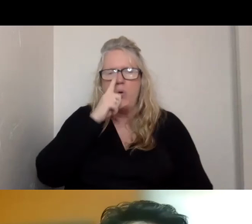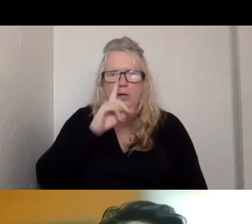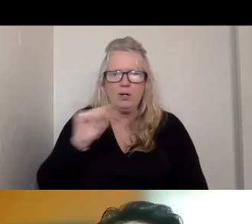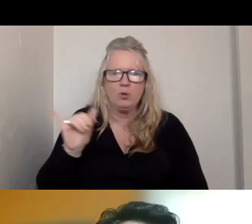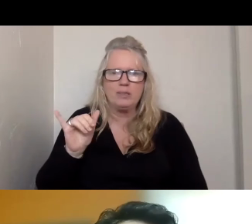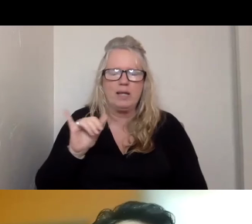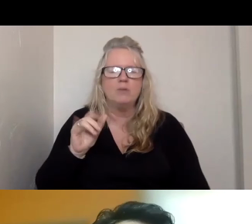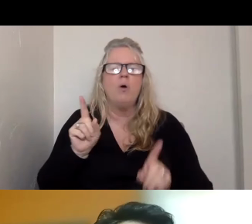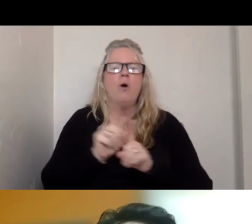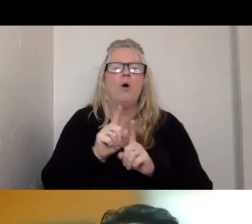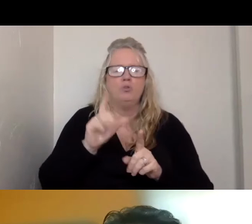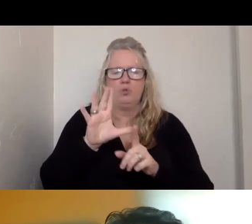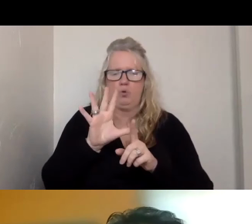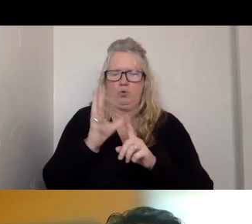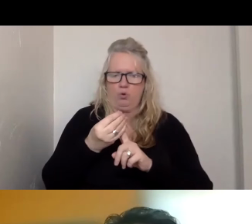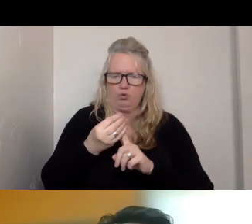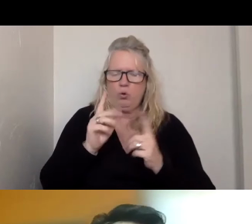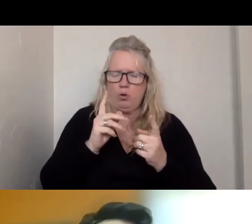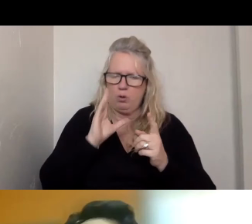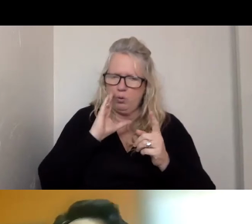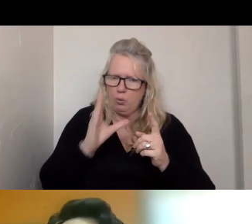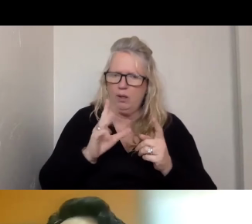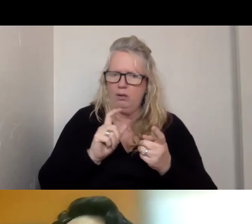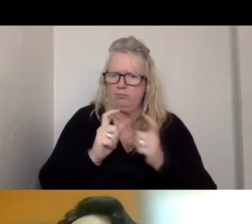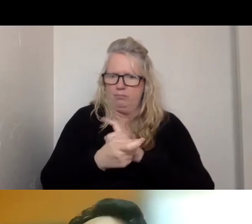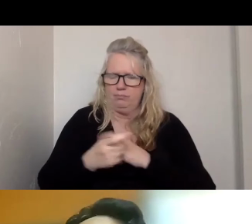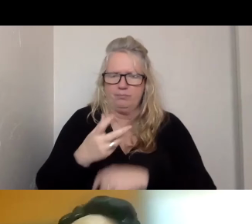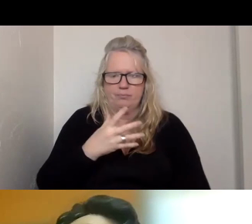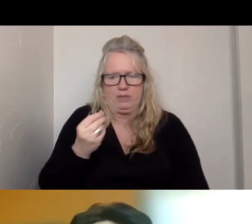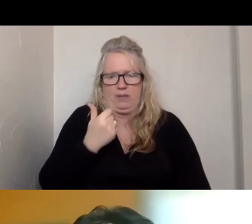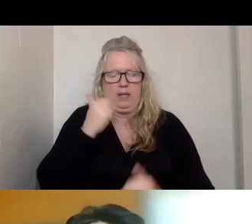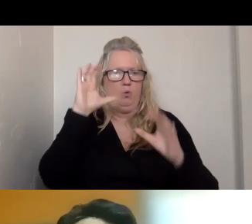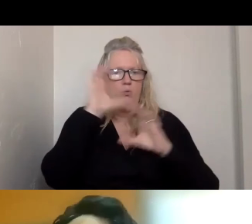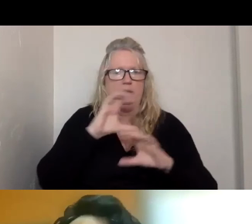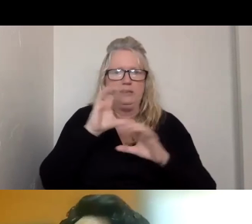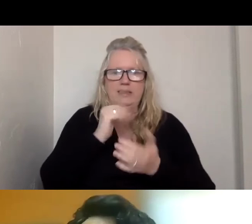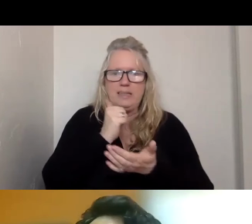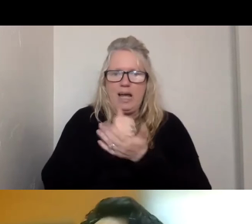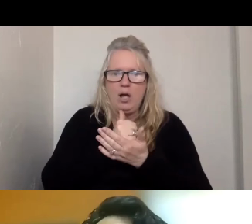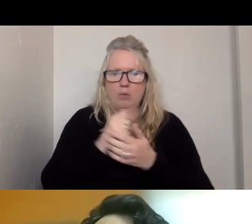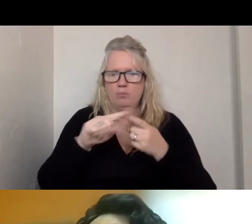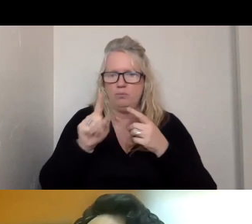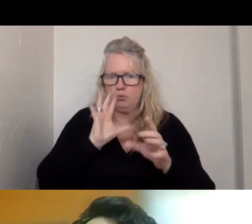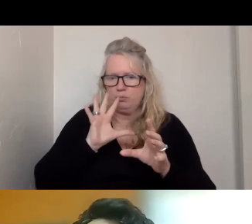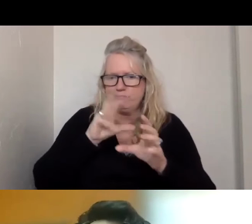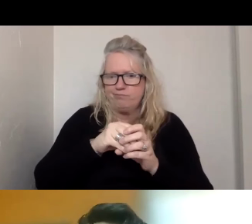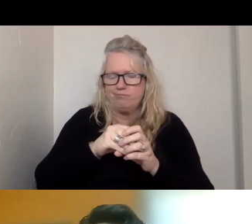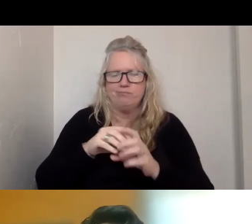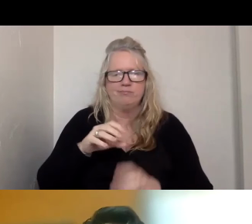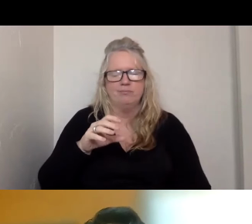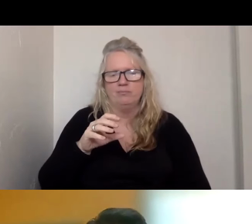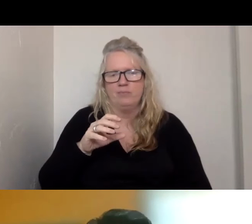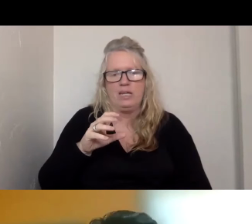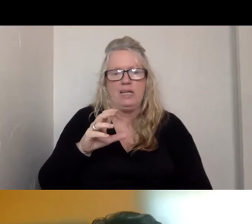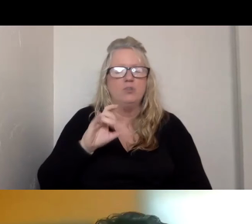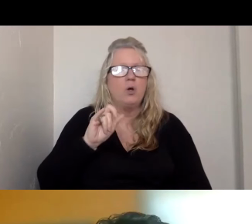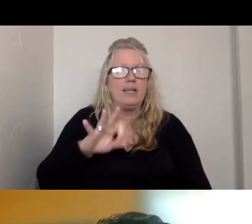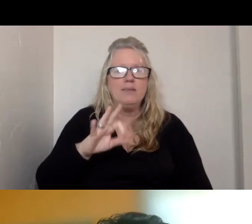ALSO, CULTURE SEEKS THE WAY WE CARE. IF WE ARE SEEKING HEALTH